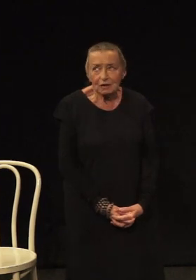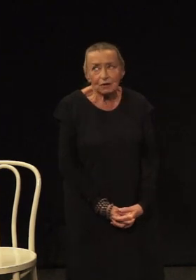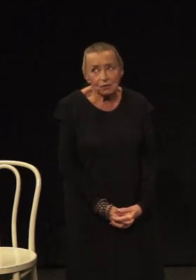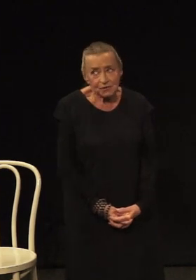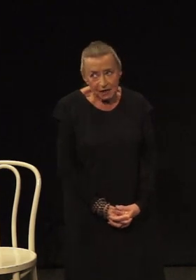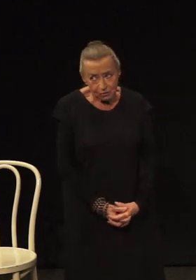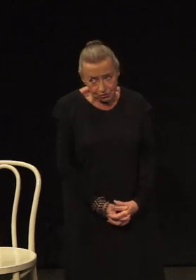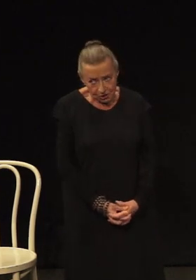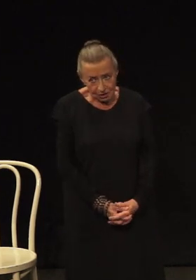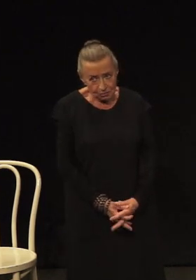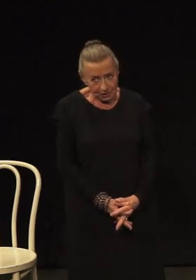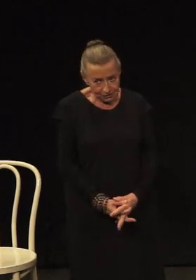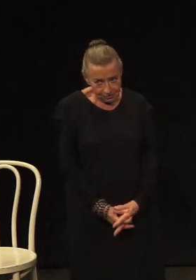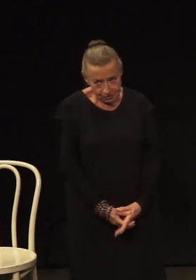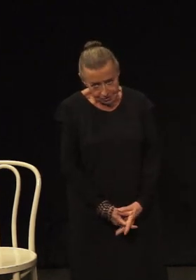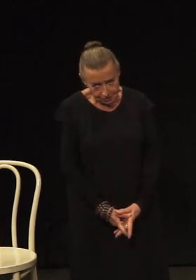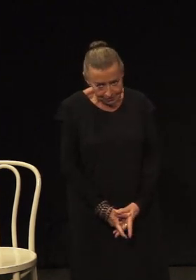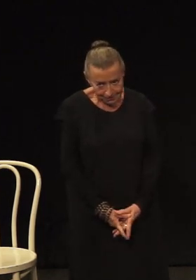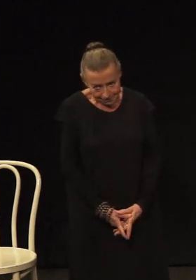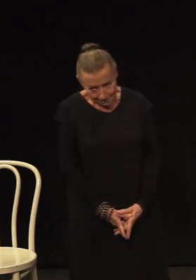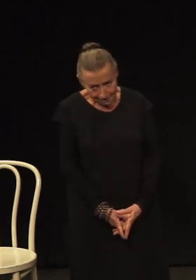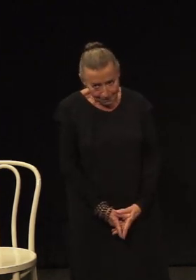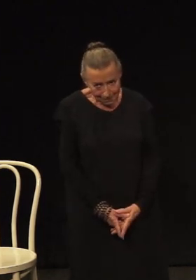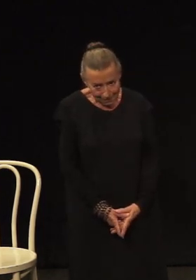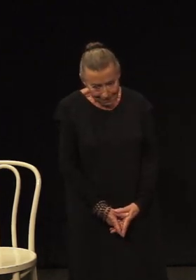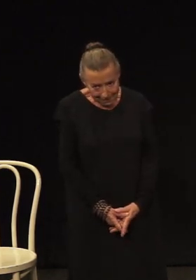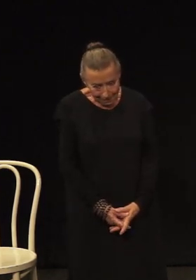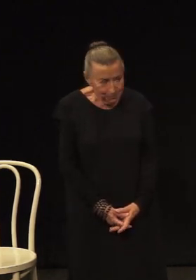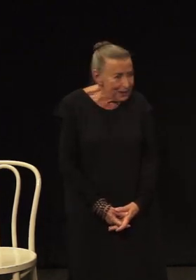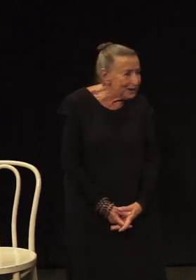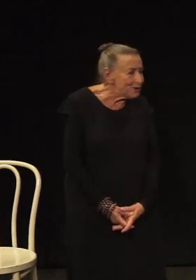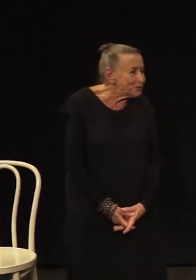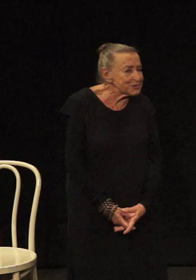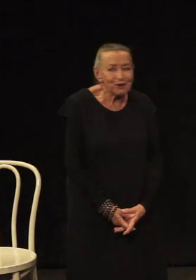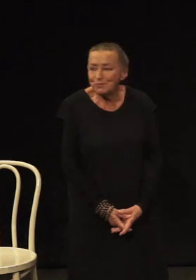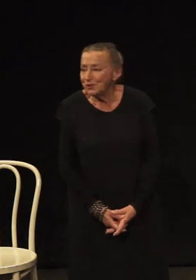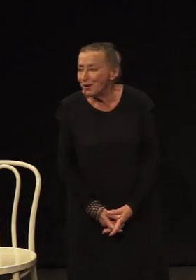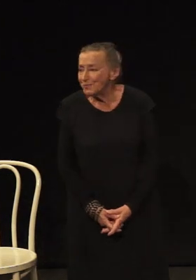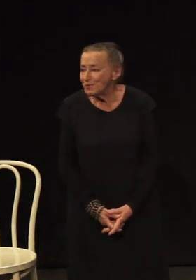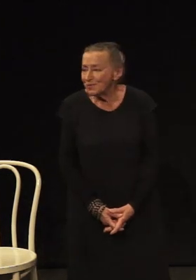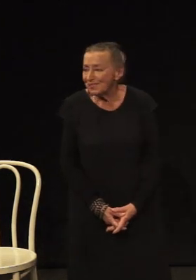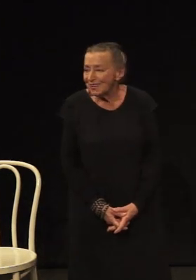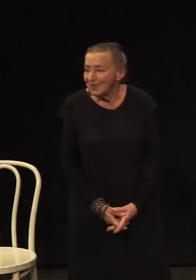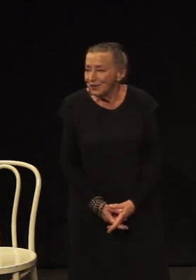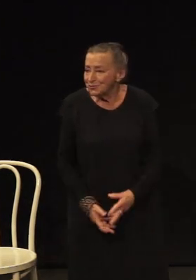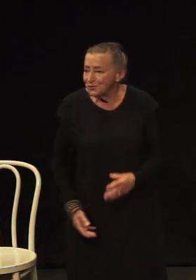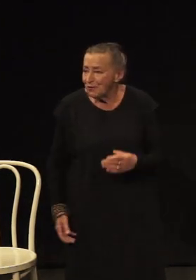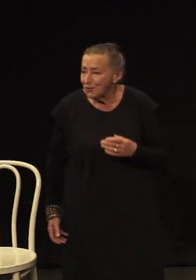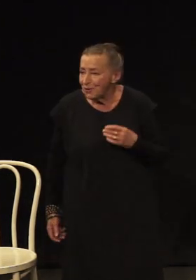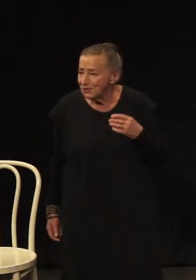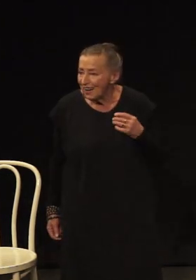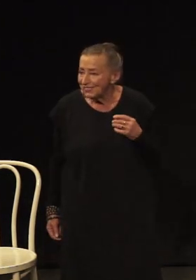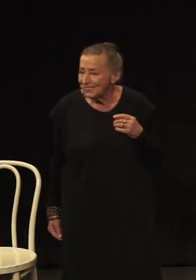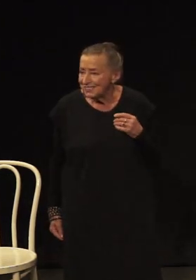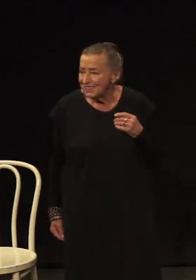now they were over finally. He ran through the house, up to the door